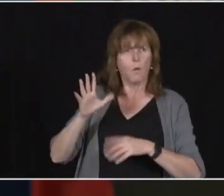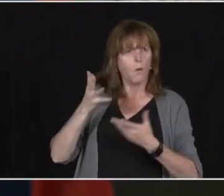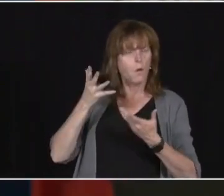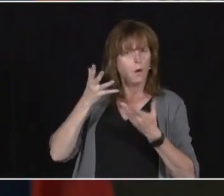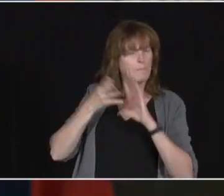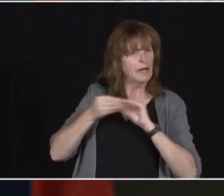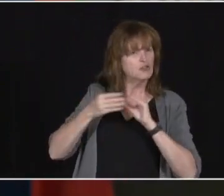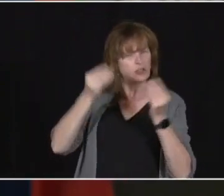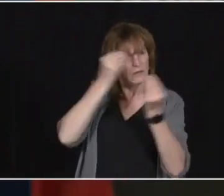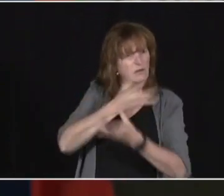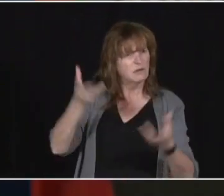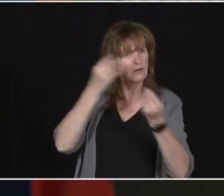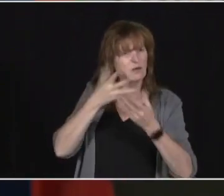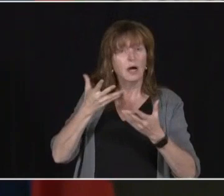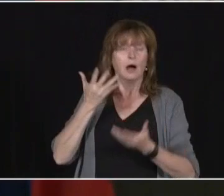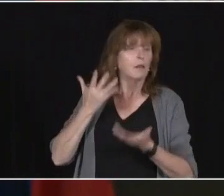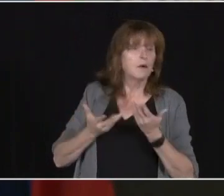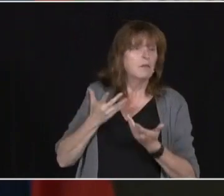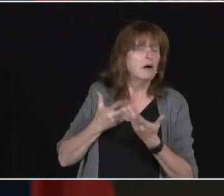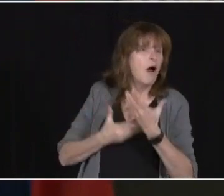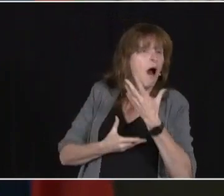and daycare ischemic